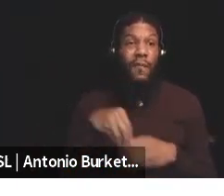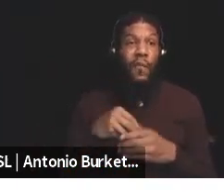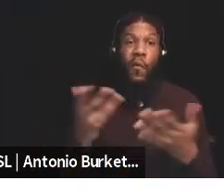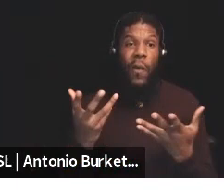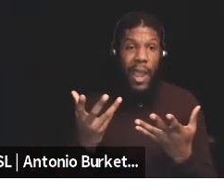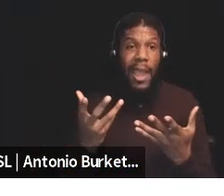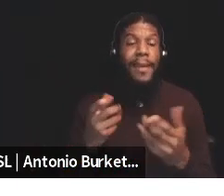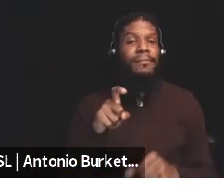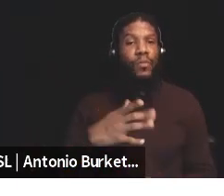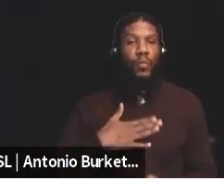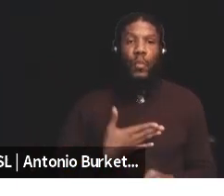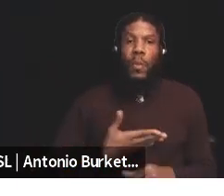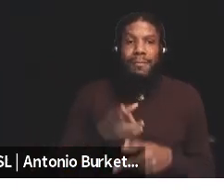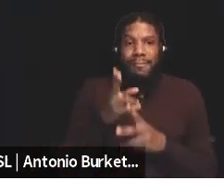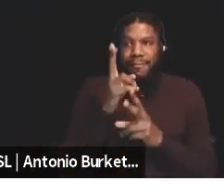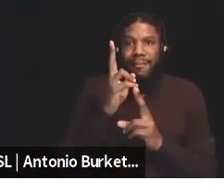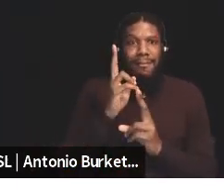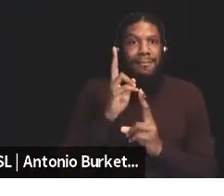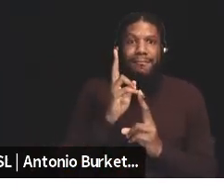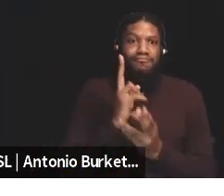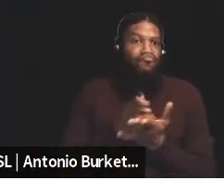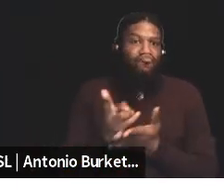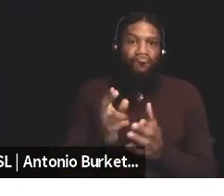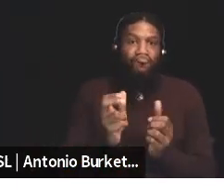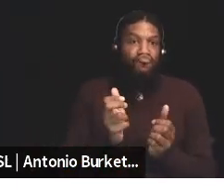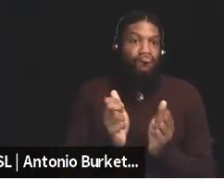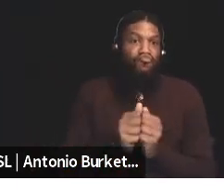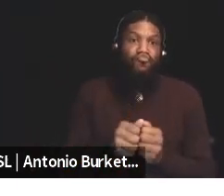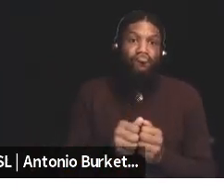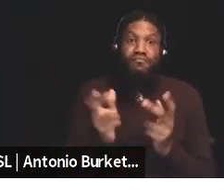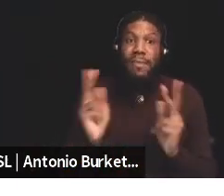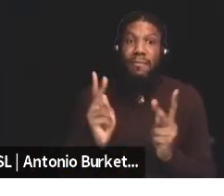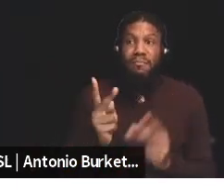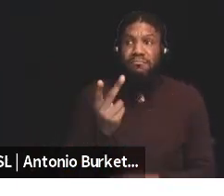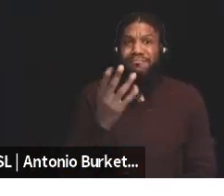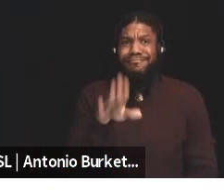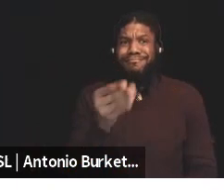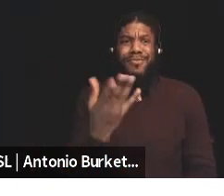willing to be honest with people and say that sometimes things aren't possible. Or if there are